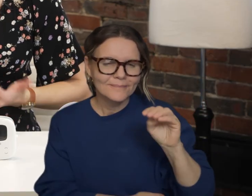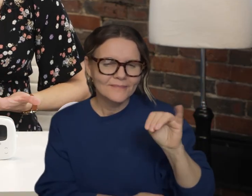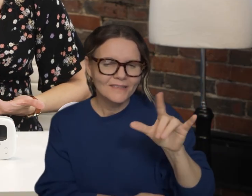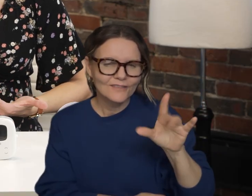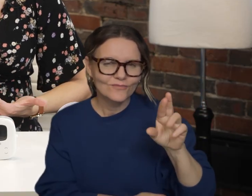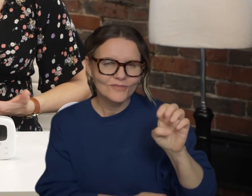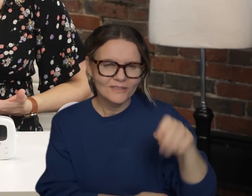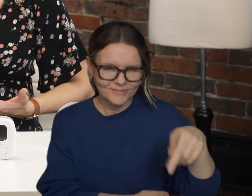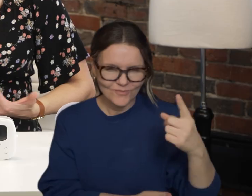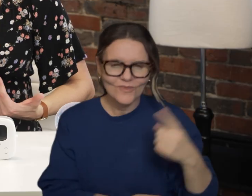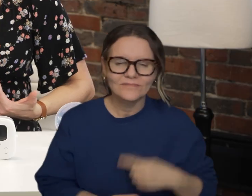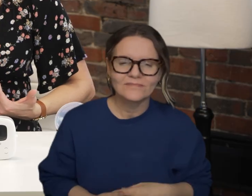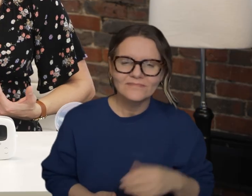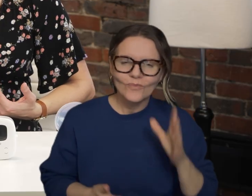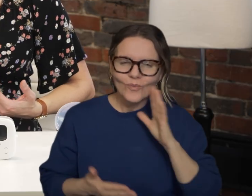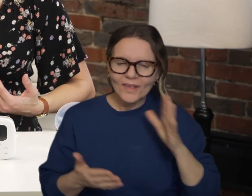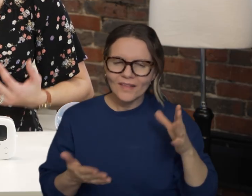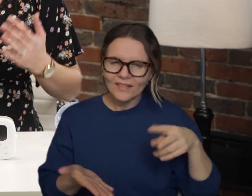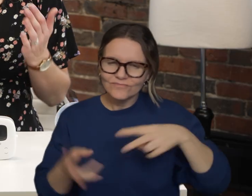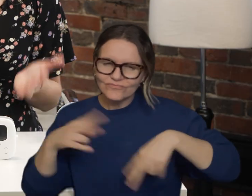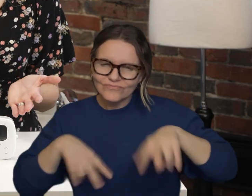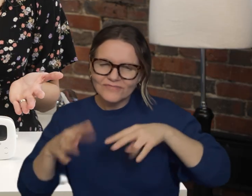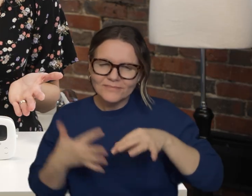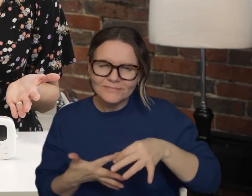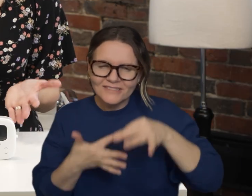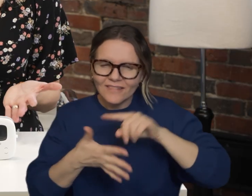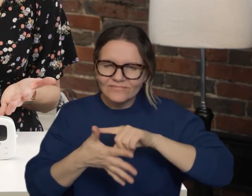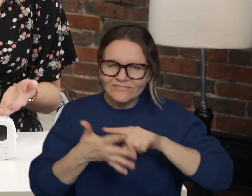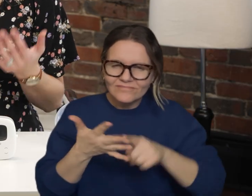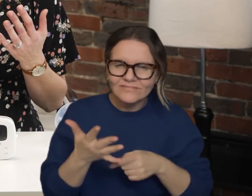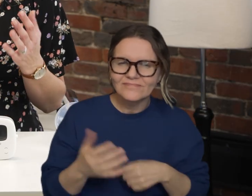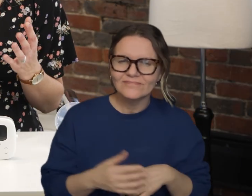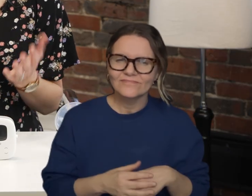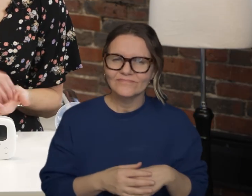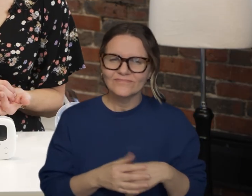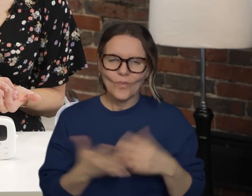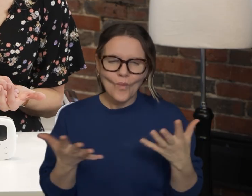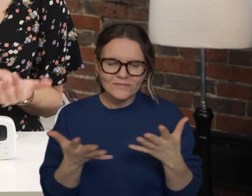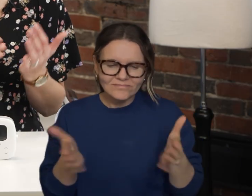and in the video we're going to review the special features of this pump the different parts